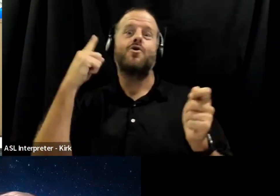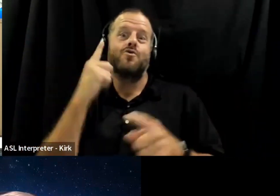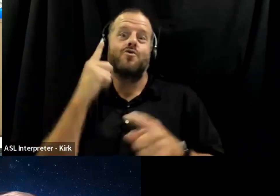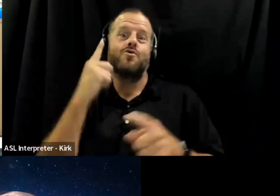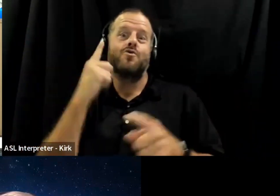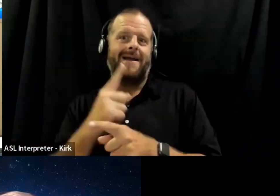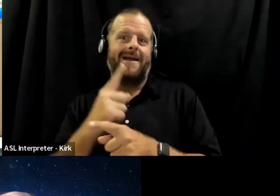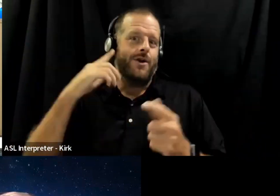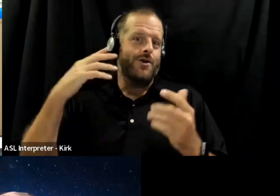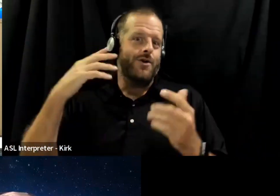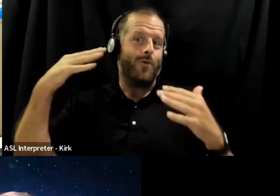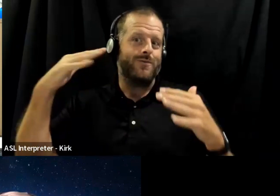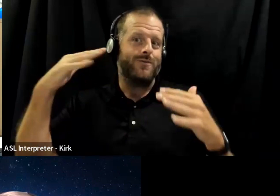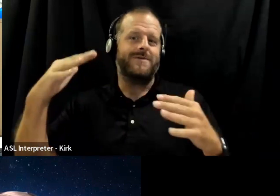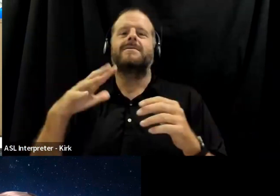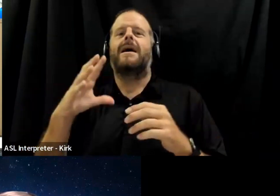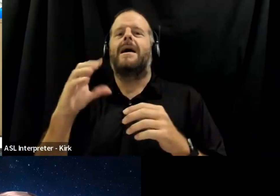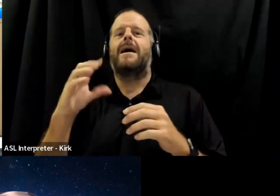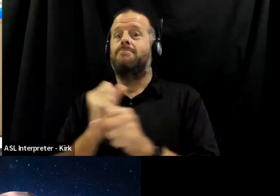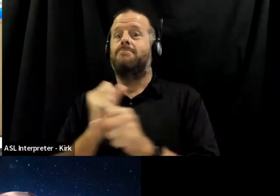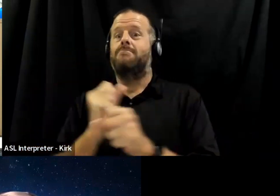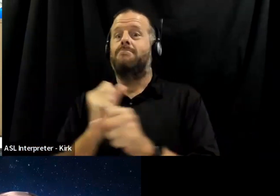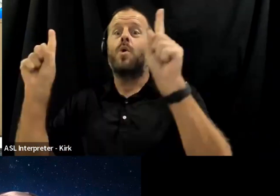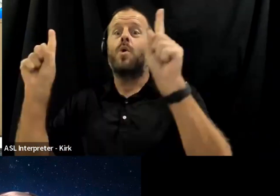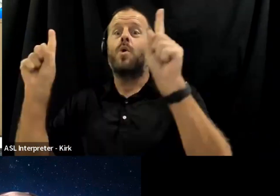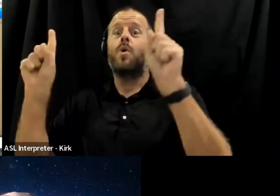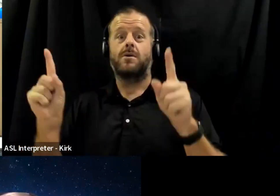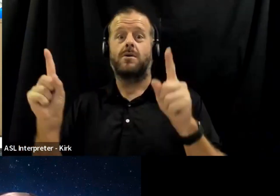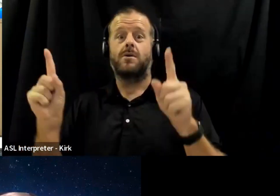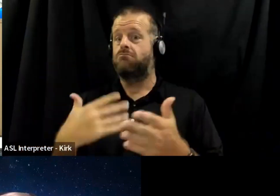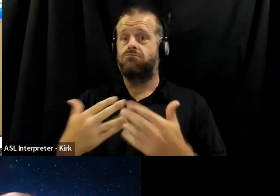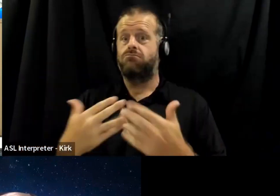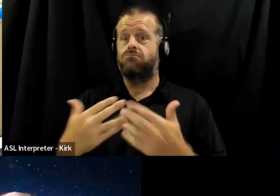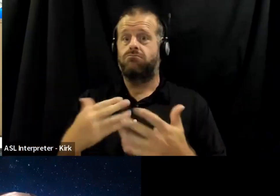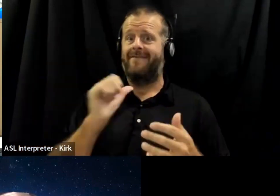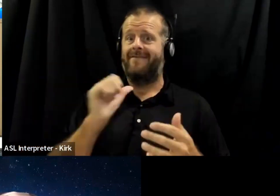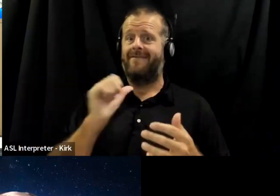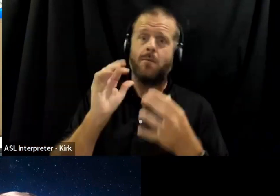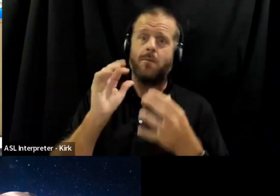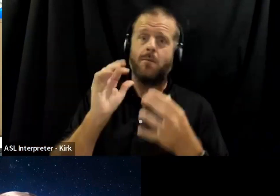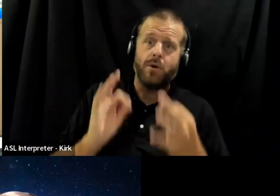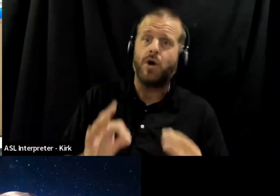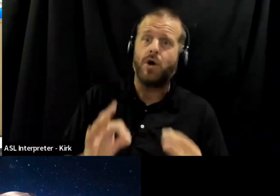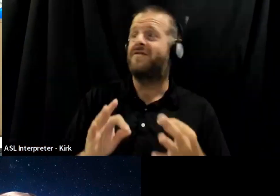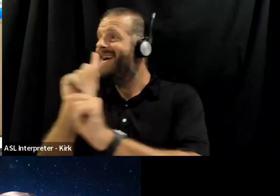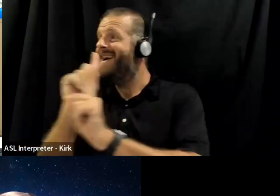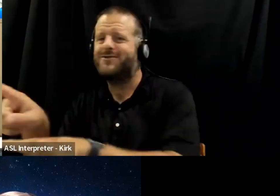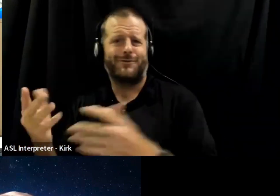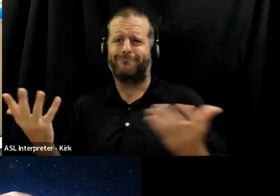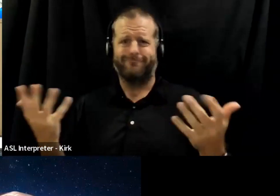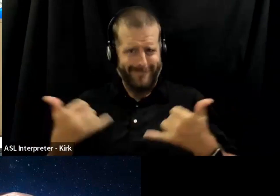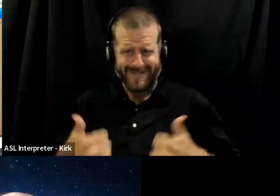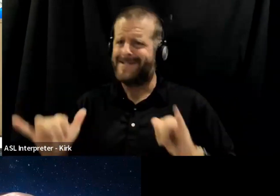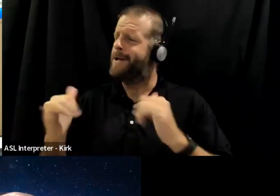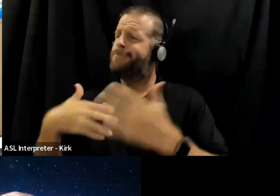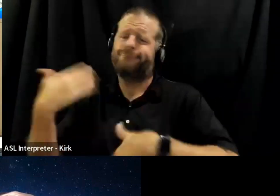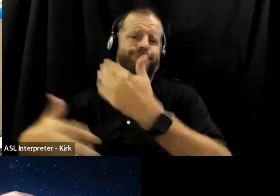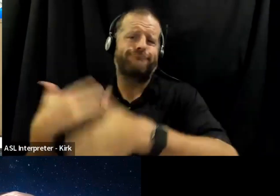you don't have a known or perfect structure. And I, you know, that's the way that I look at it. And those new technologies that are